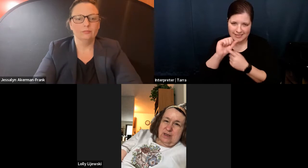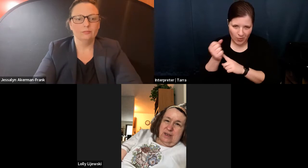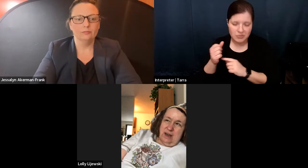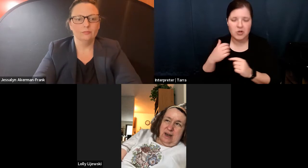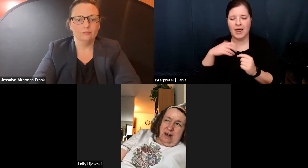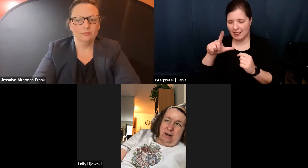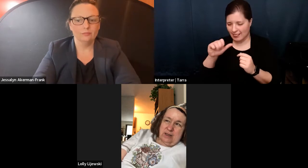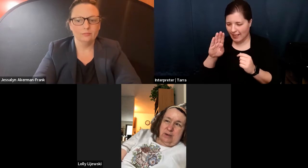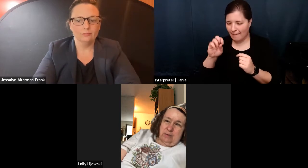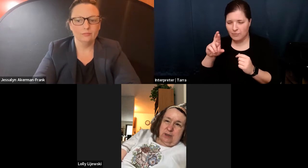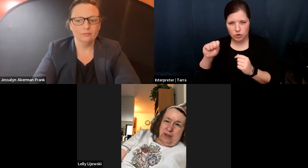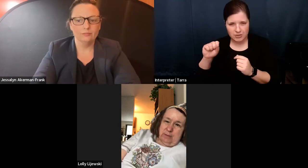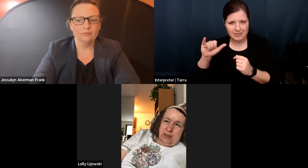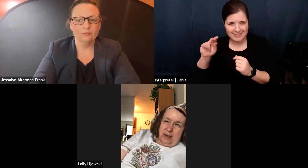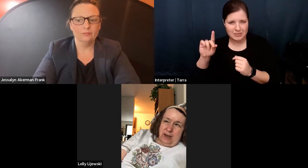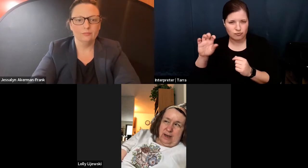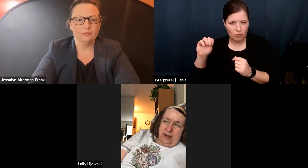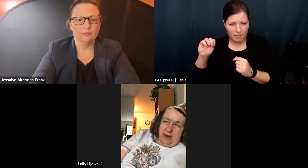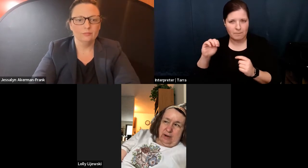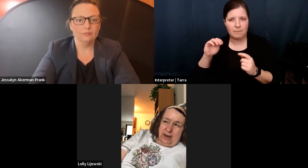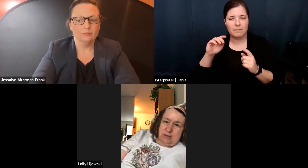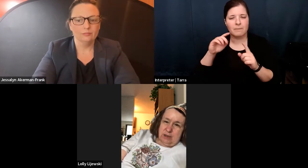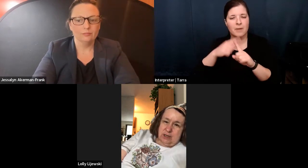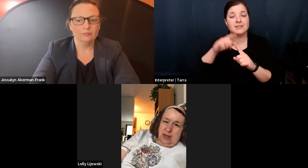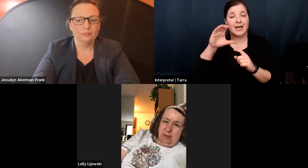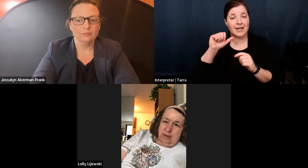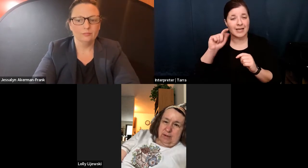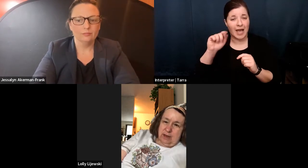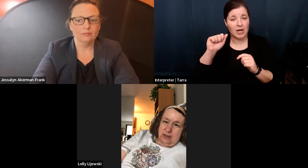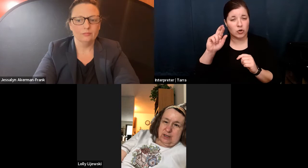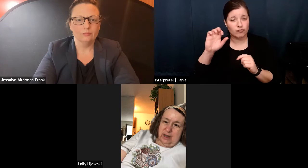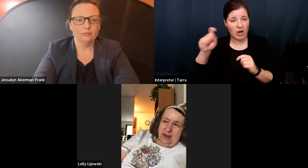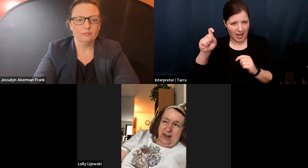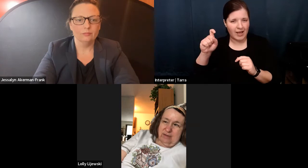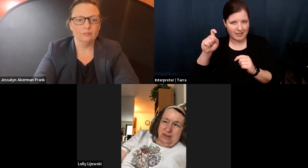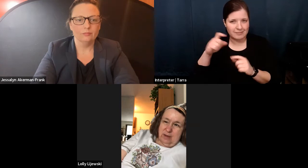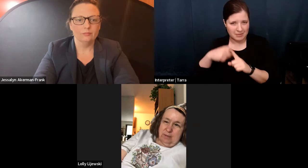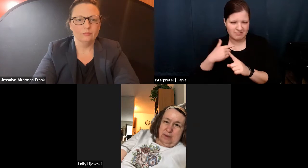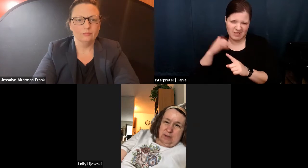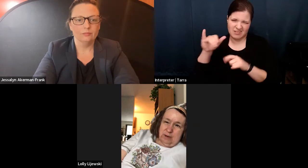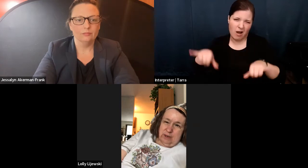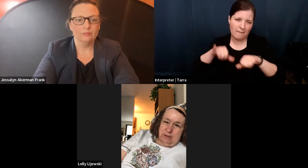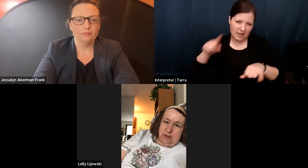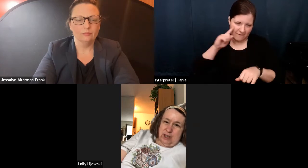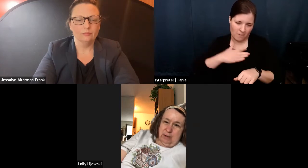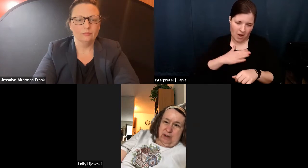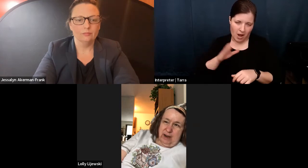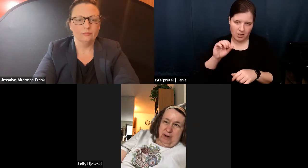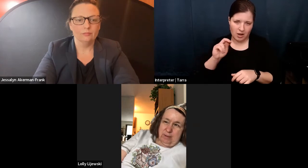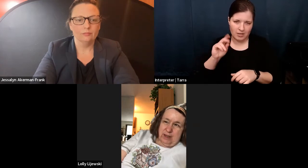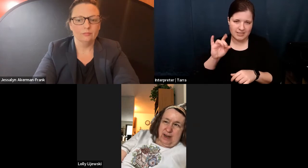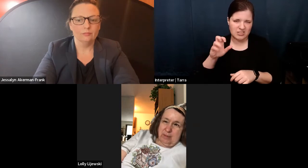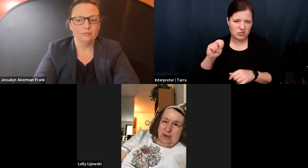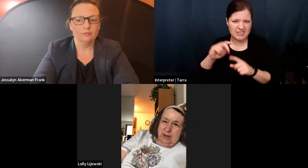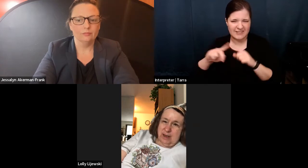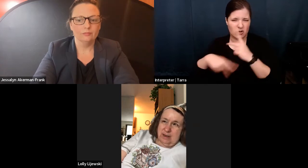I have multiple conditions.